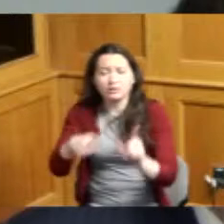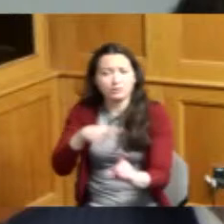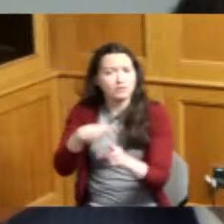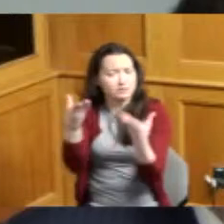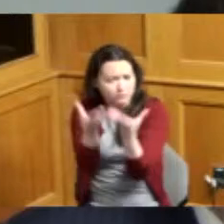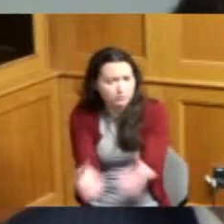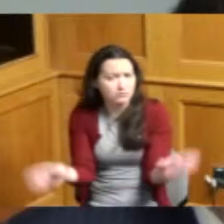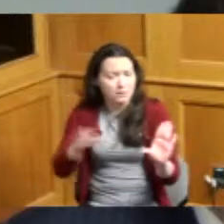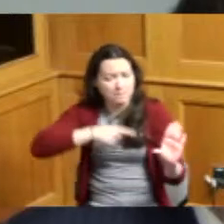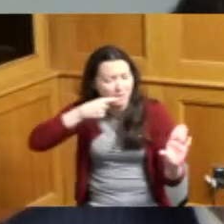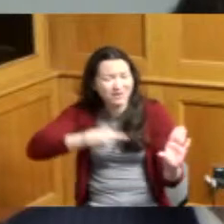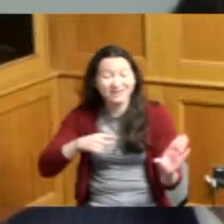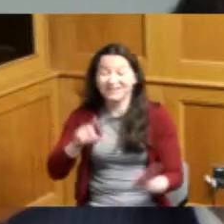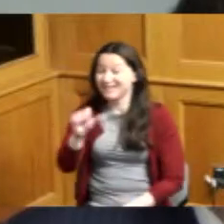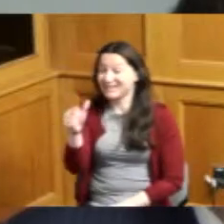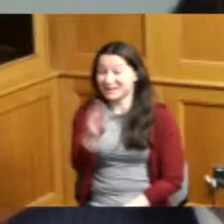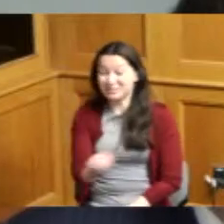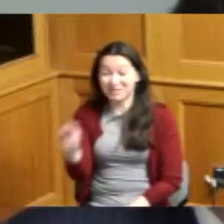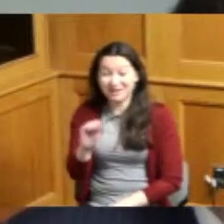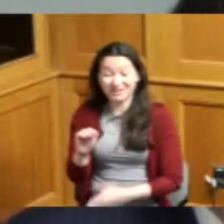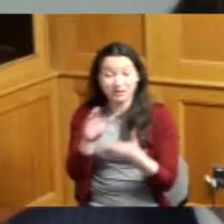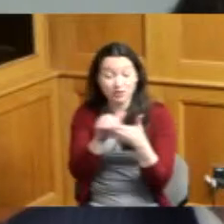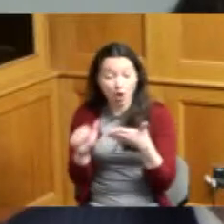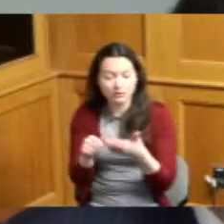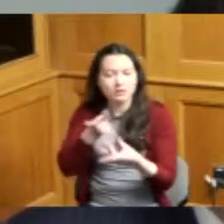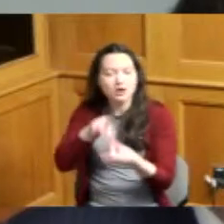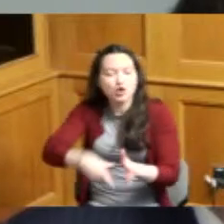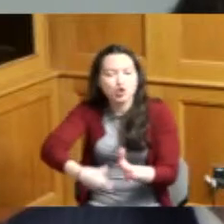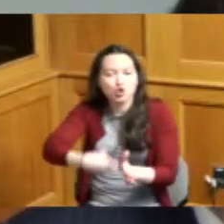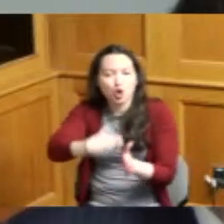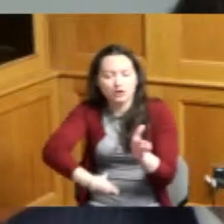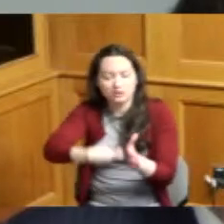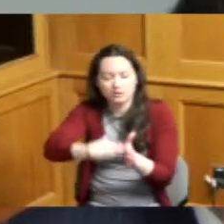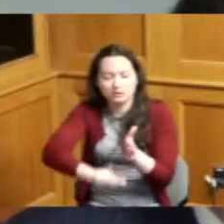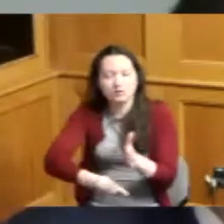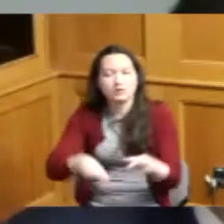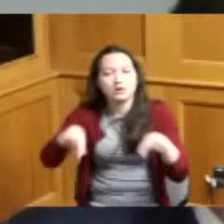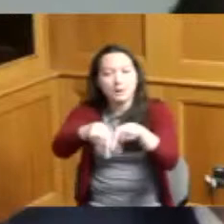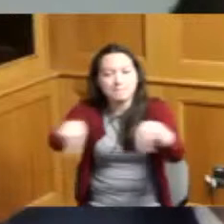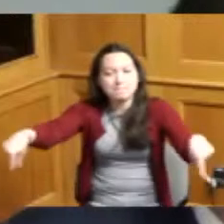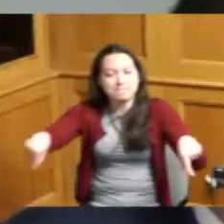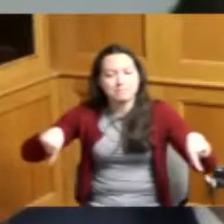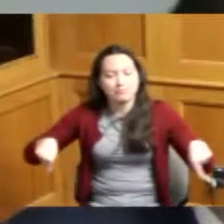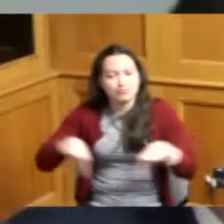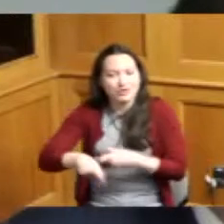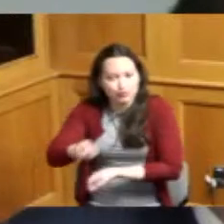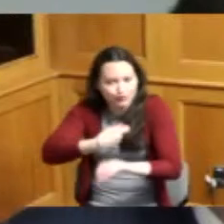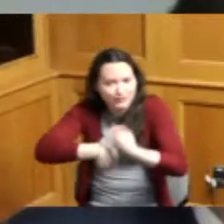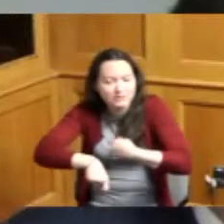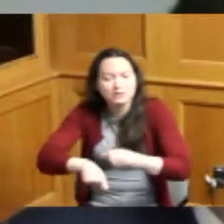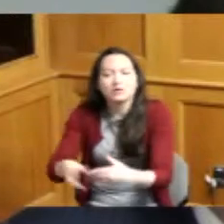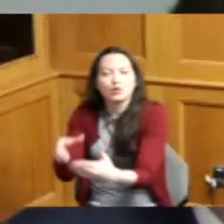that 10 million dollars relates to the cost of the pitch replacement and and the corner work